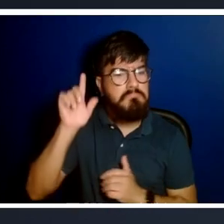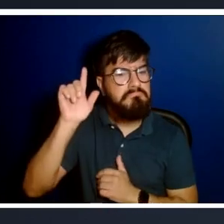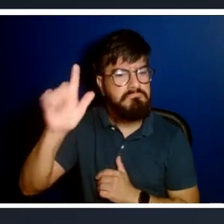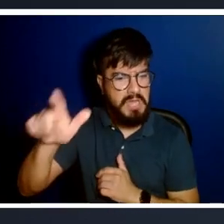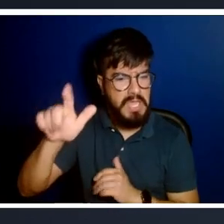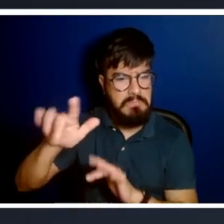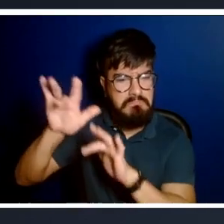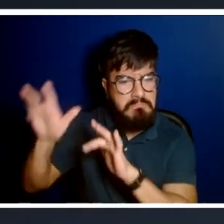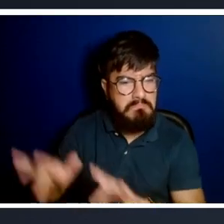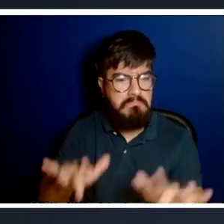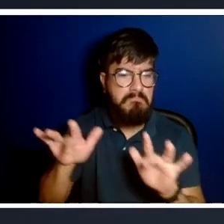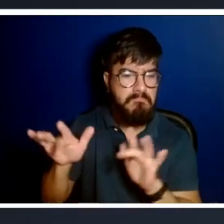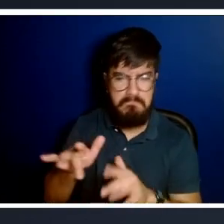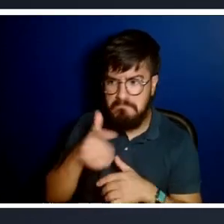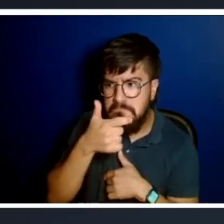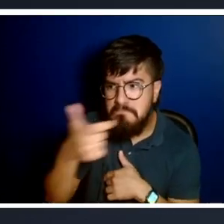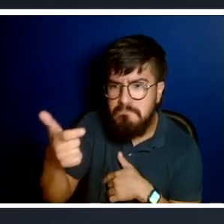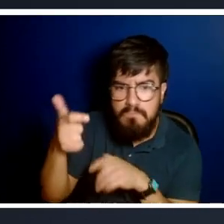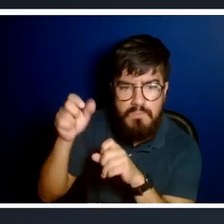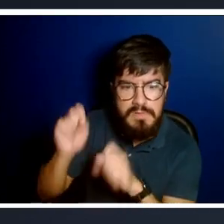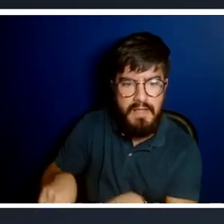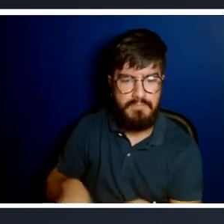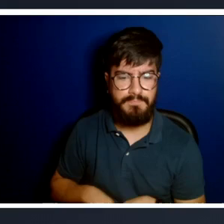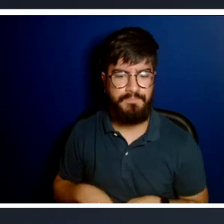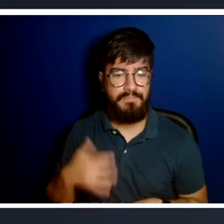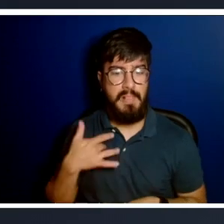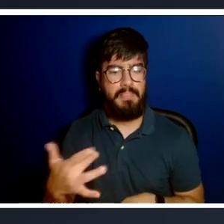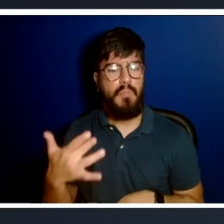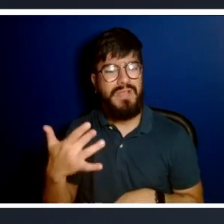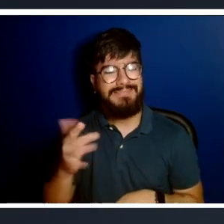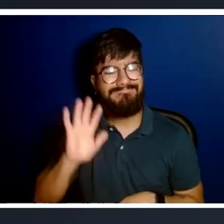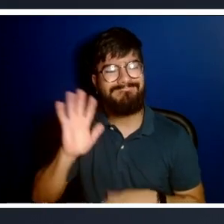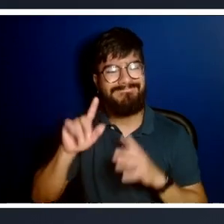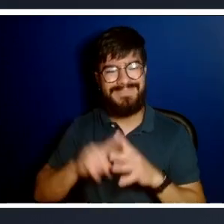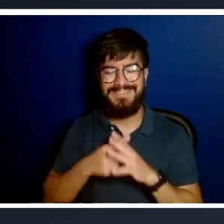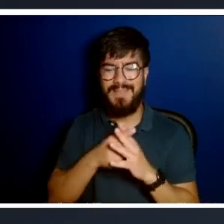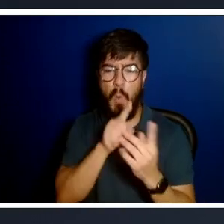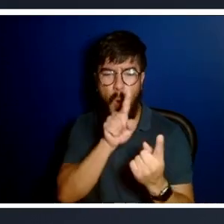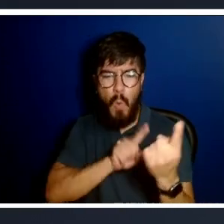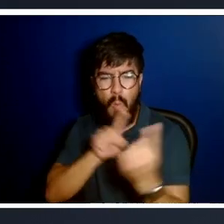We start out with one-on-one programs. But that didn't allow us to reach as many classrooms as